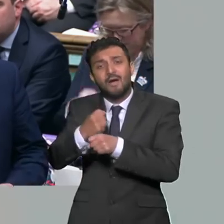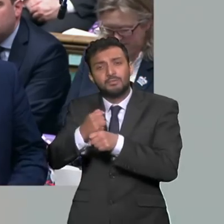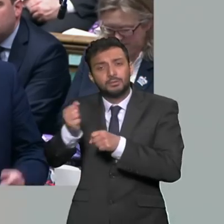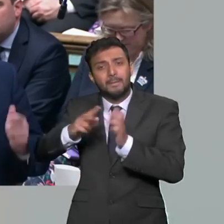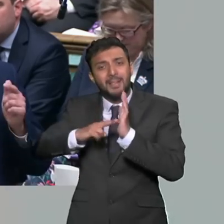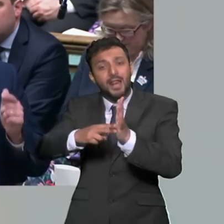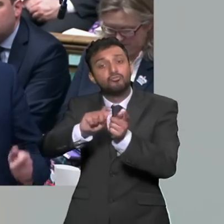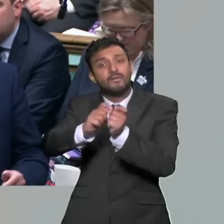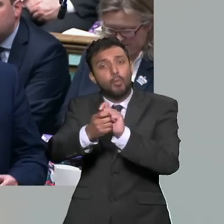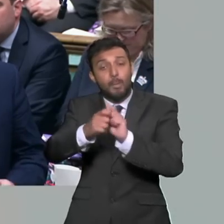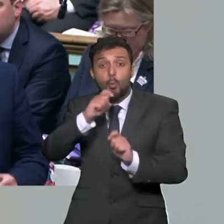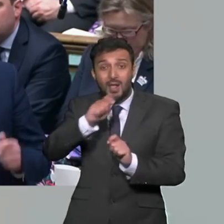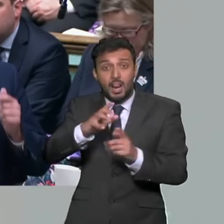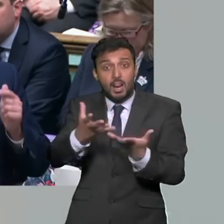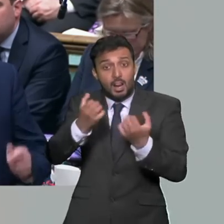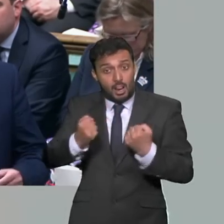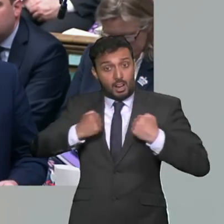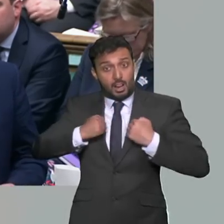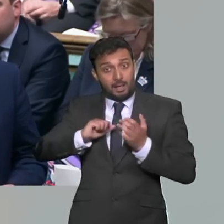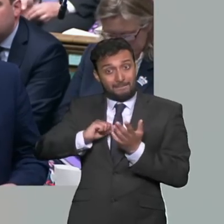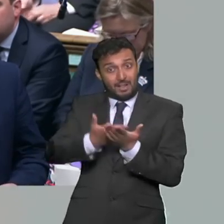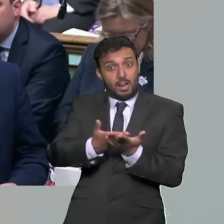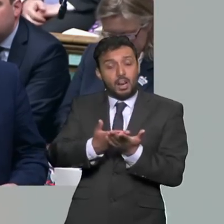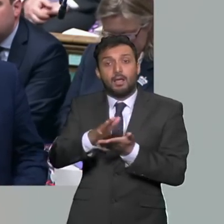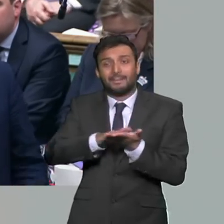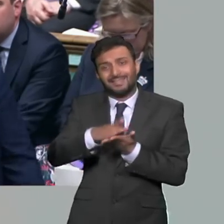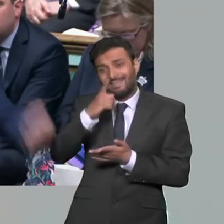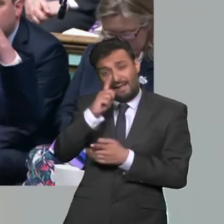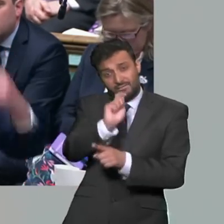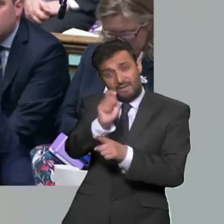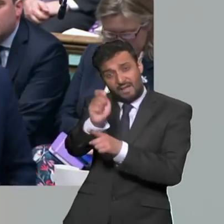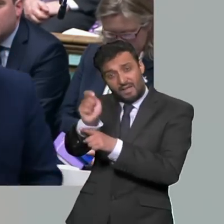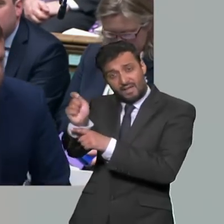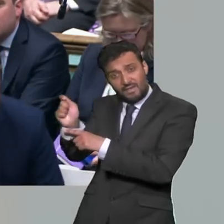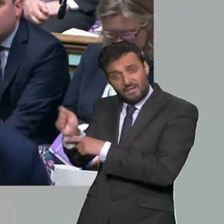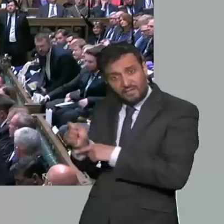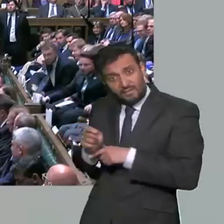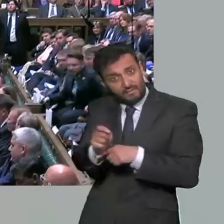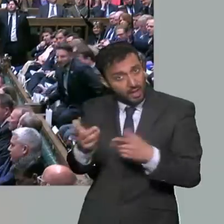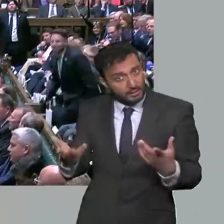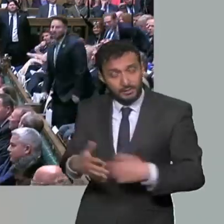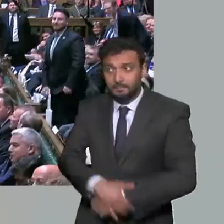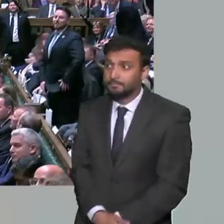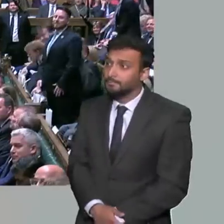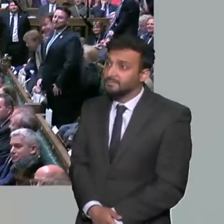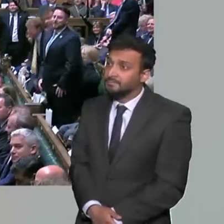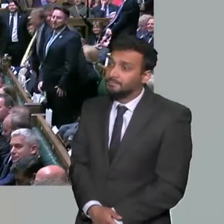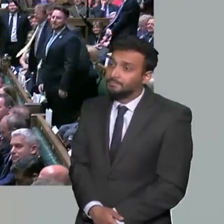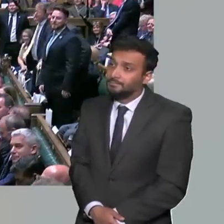imposes a new unlimited fine, so these reckless reprobates can be held accountable?Up the Vale for Saturday, Mr Speaker!